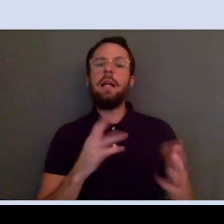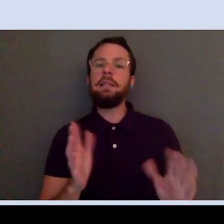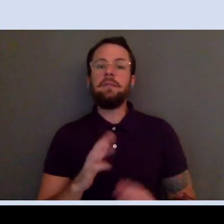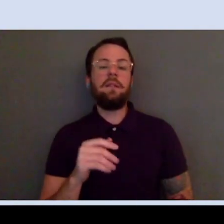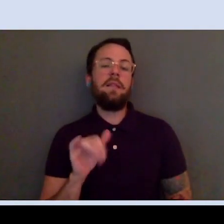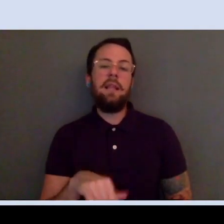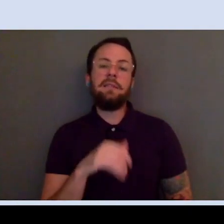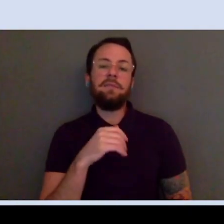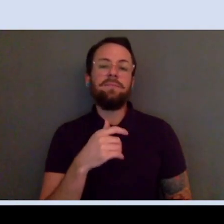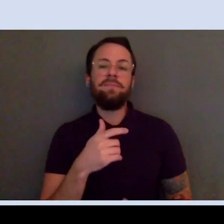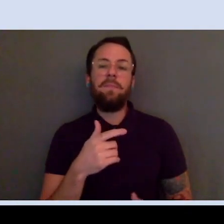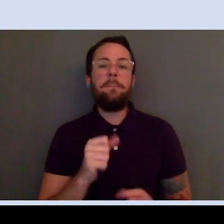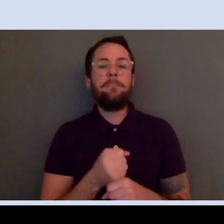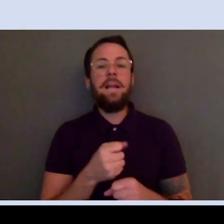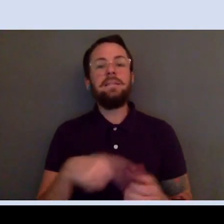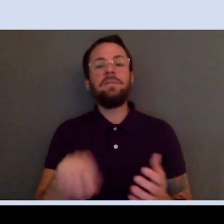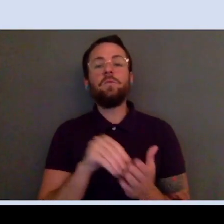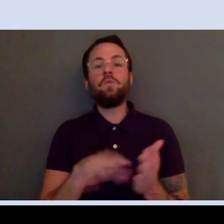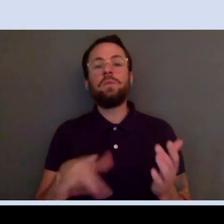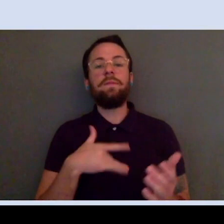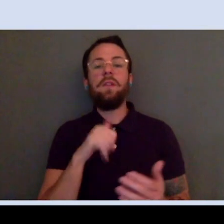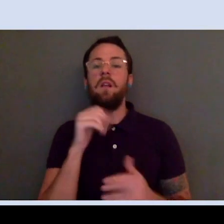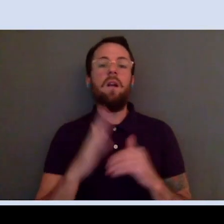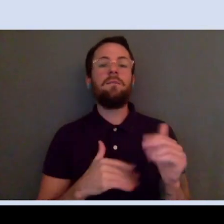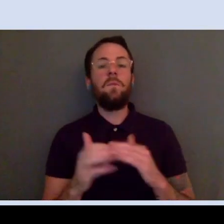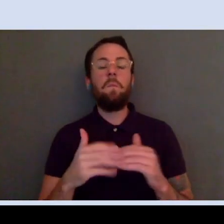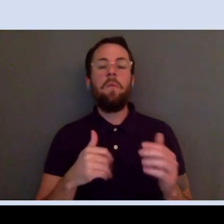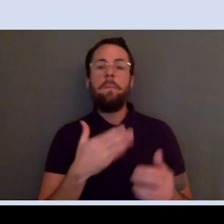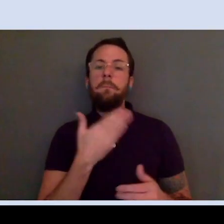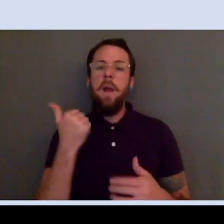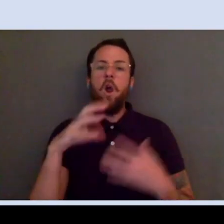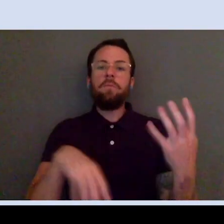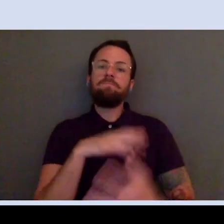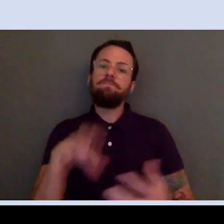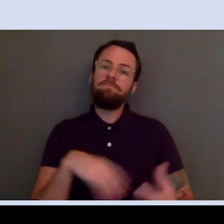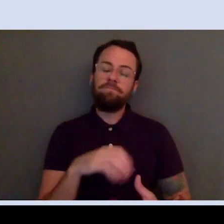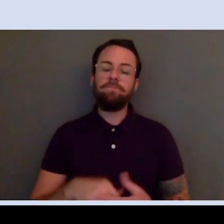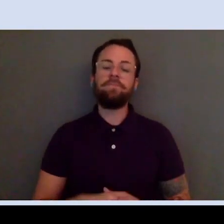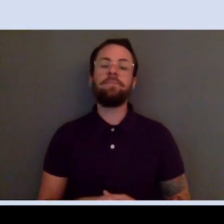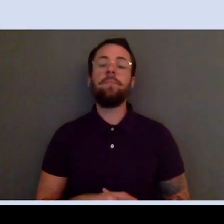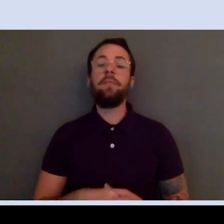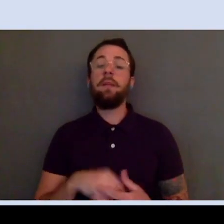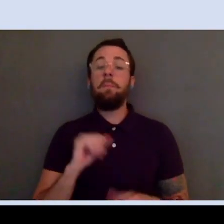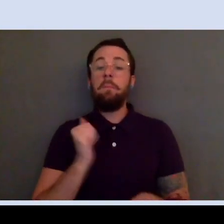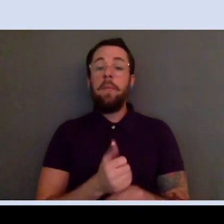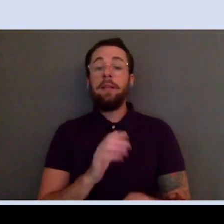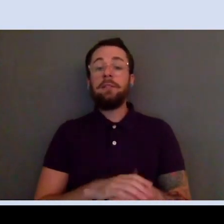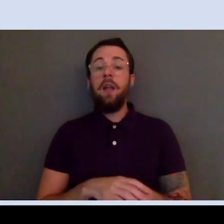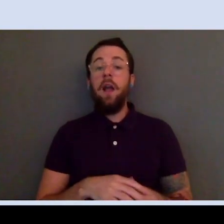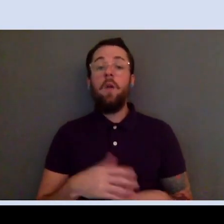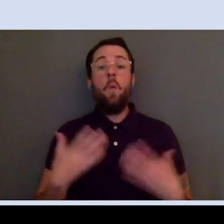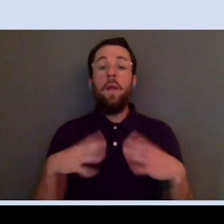Do you activities where you separate boys and girls? They may make students feel uncomfortable.